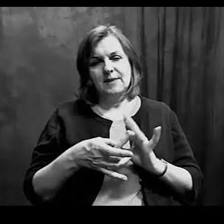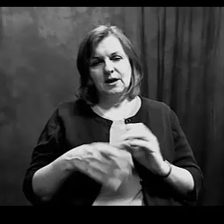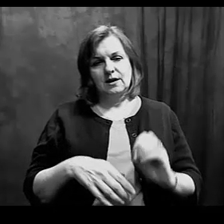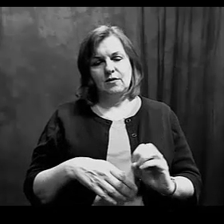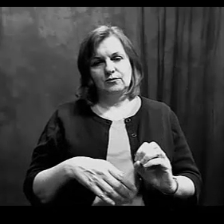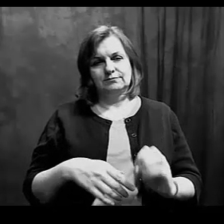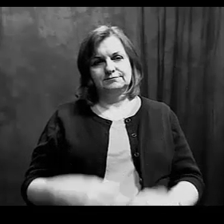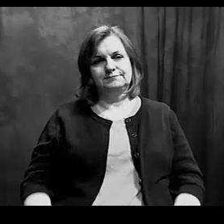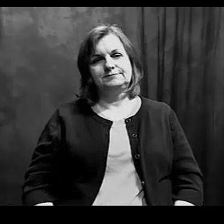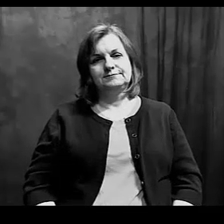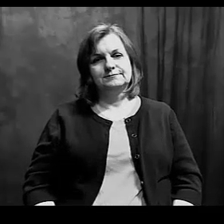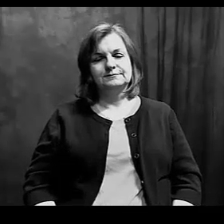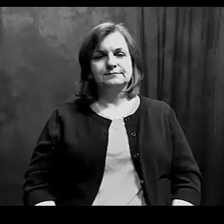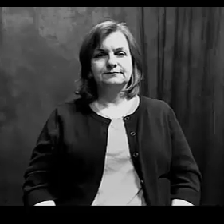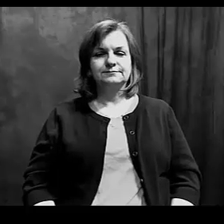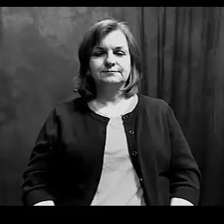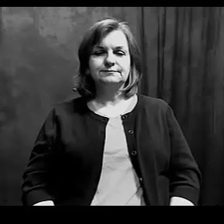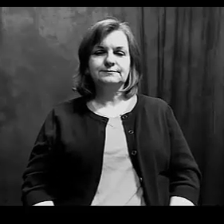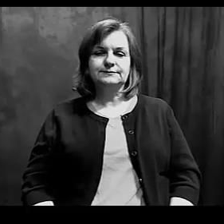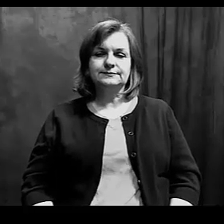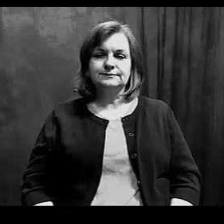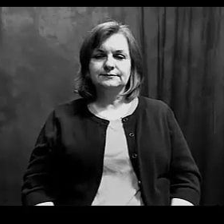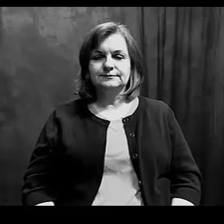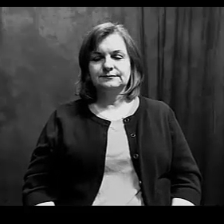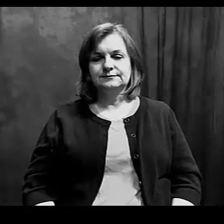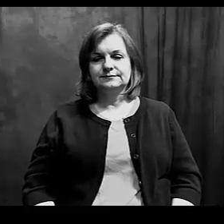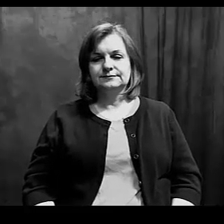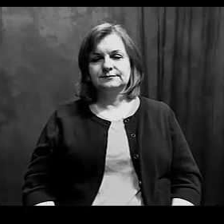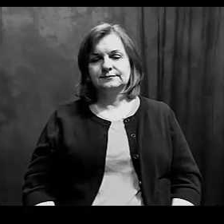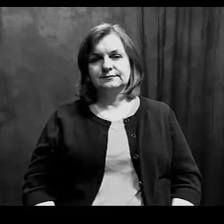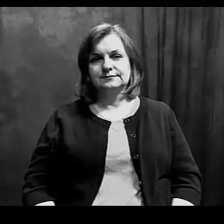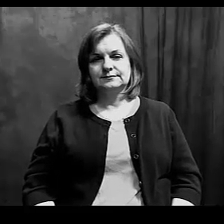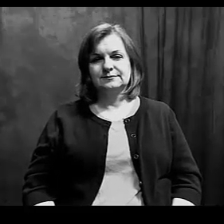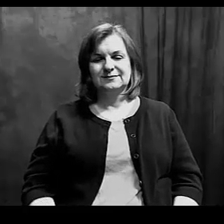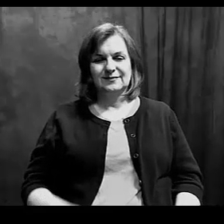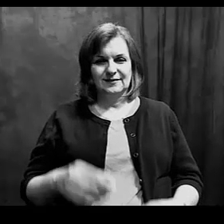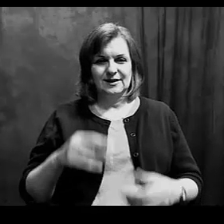vs. a double bonded O